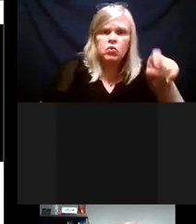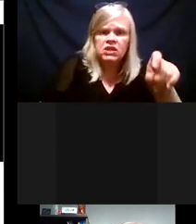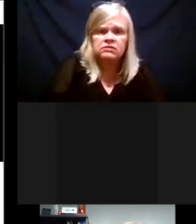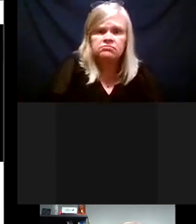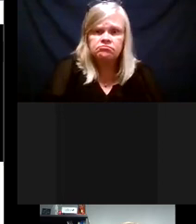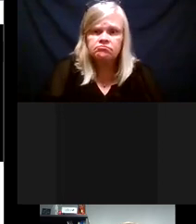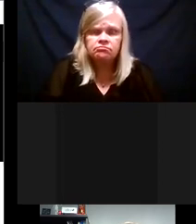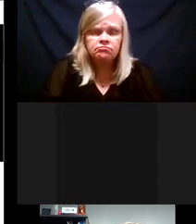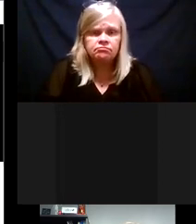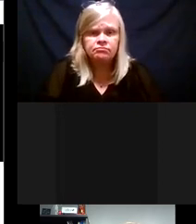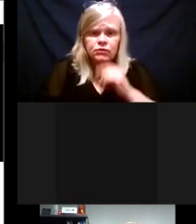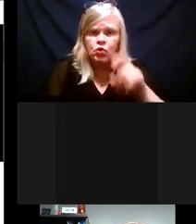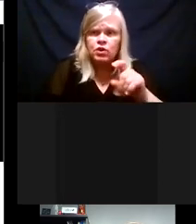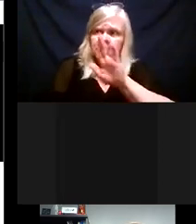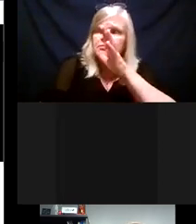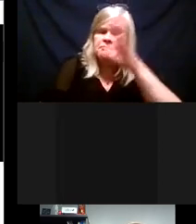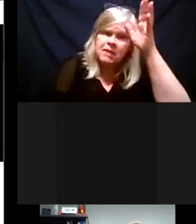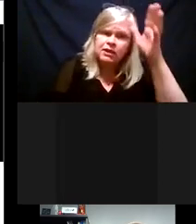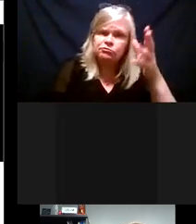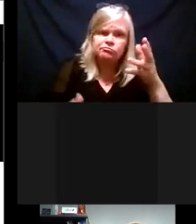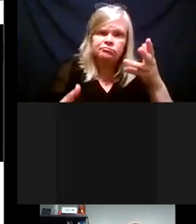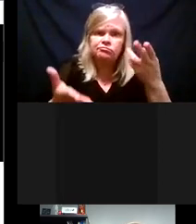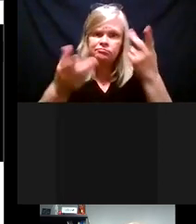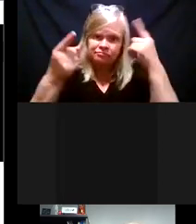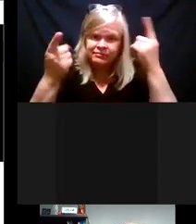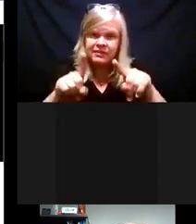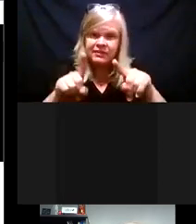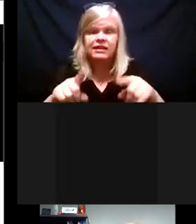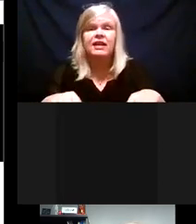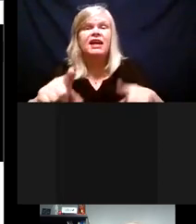IT MIGHT BE DIFFERENT FOR SERVICES SUCH AS THERAPY, WHICH